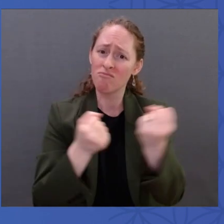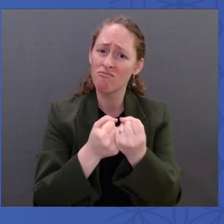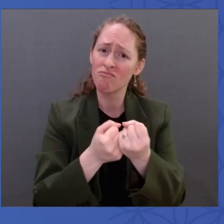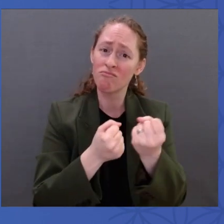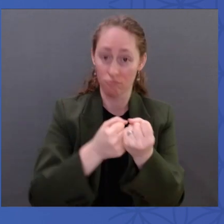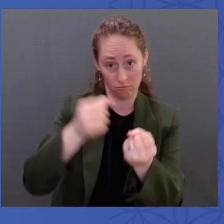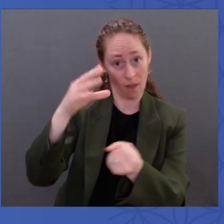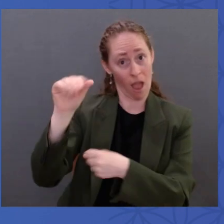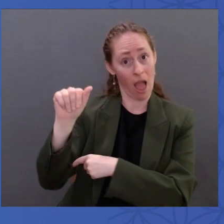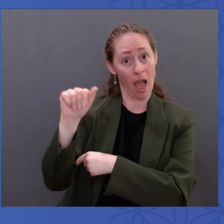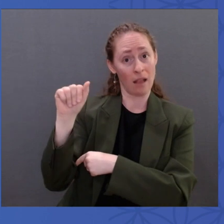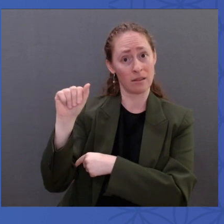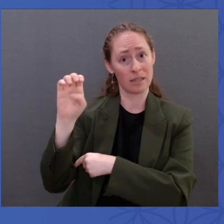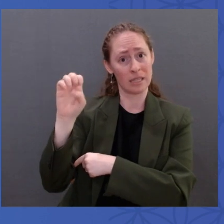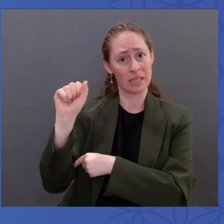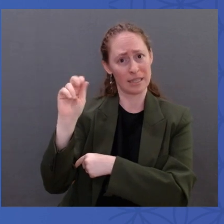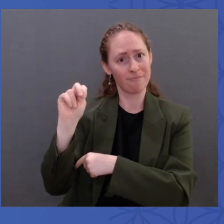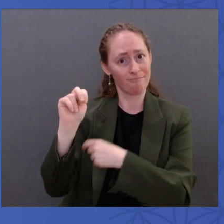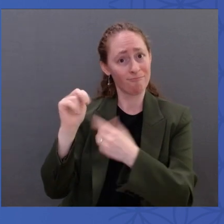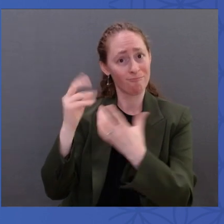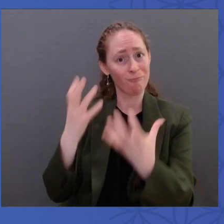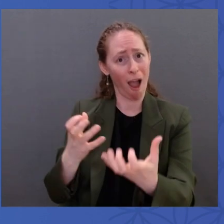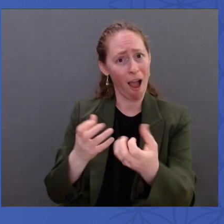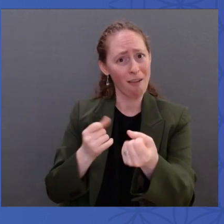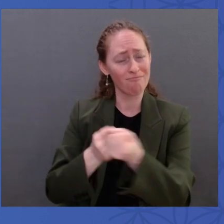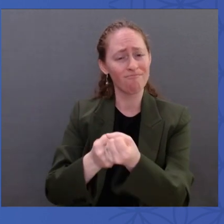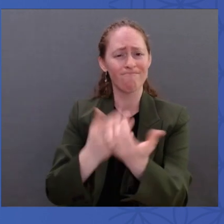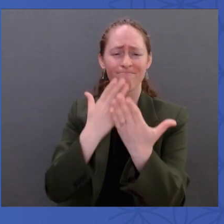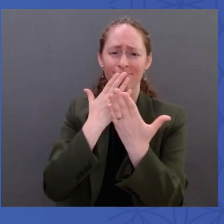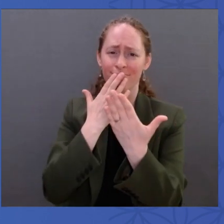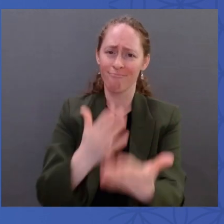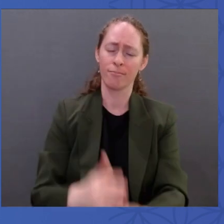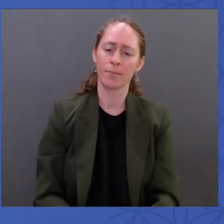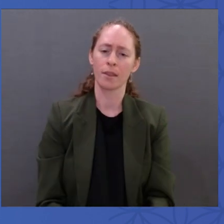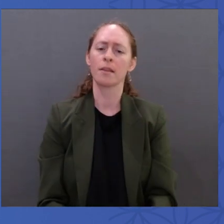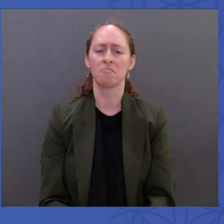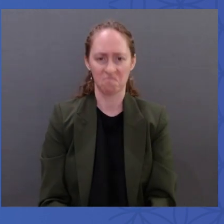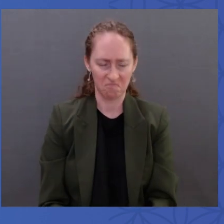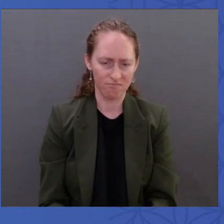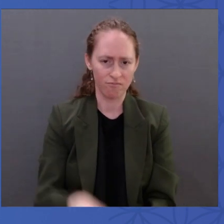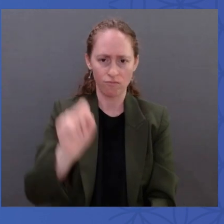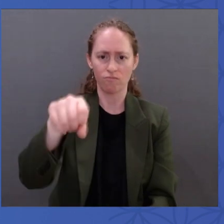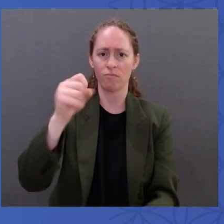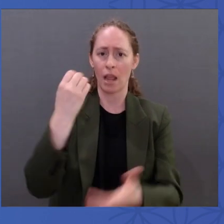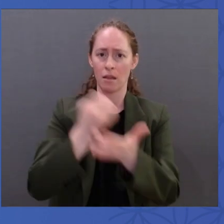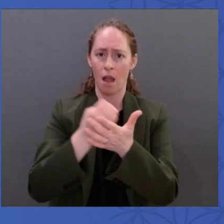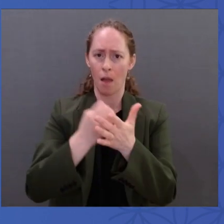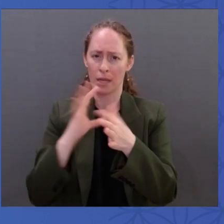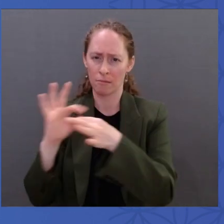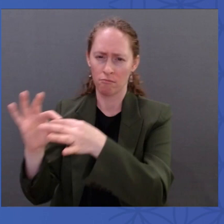that will serve to promote economic cooperation, trade and investment. It will lead to four pillars of cooperation